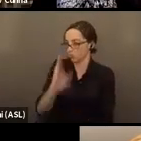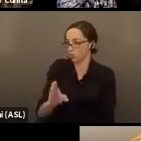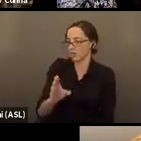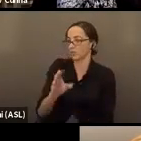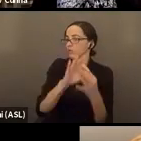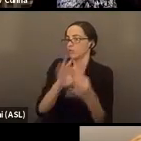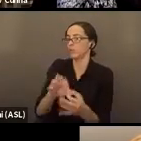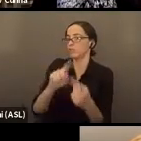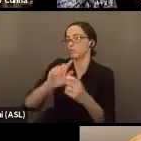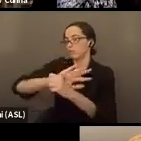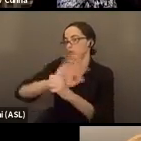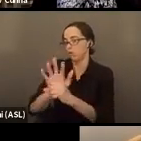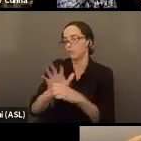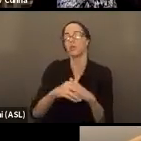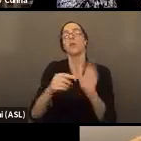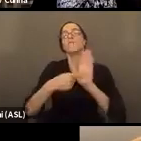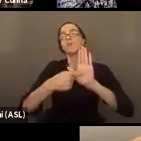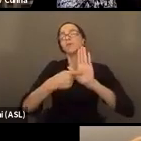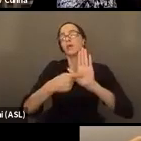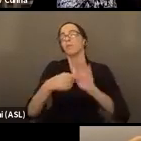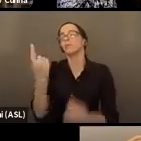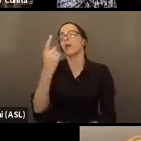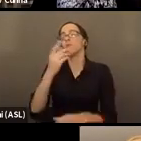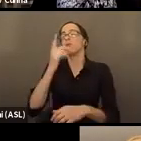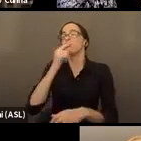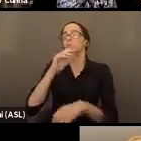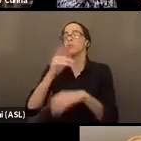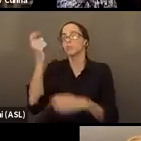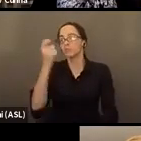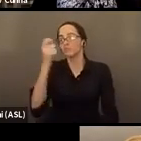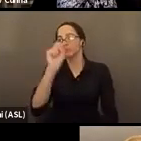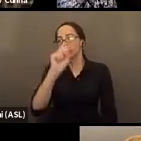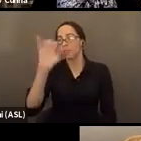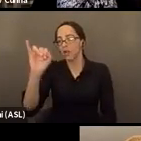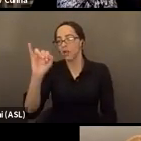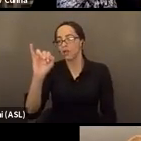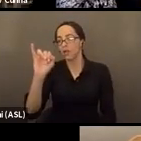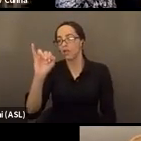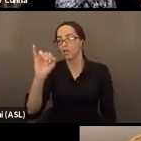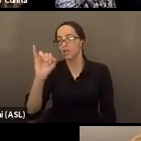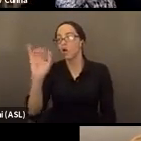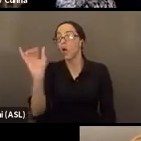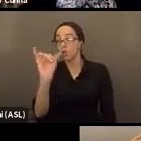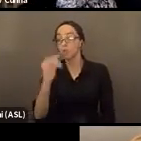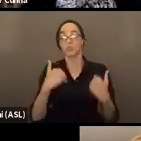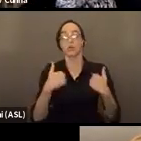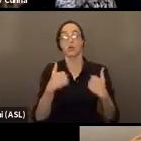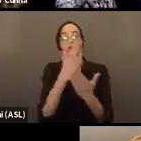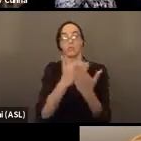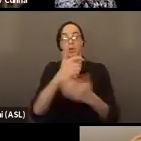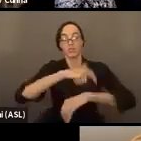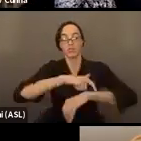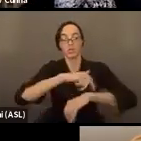had a part-time job that part-time job was stopped because of the pandemic and now they're backed up